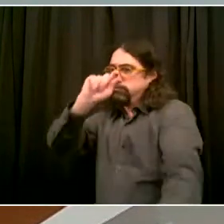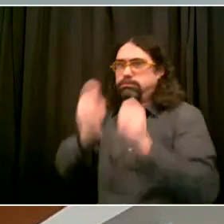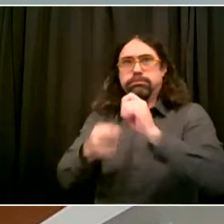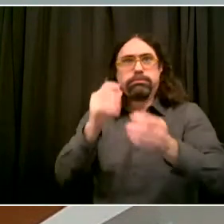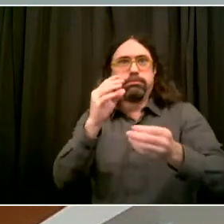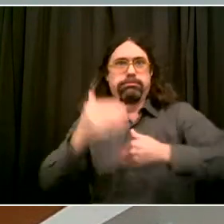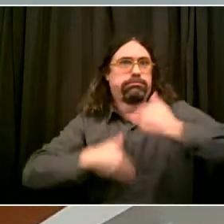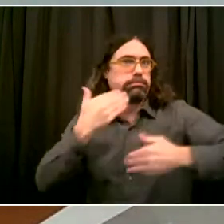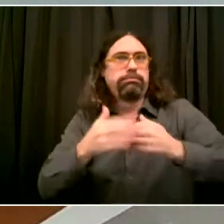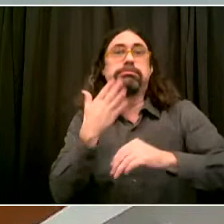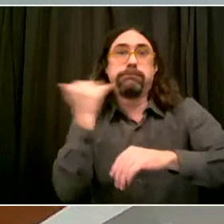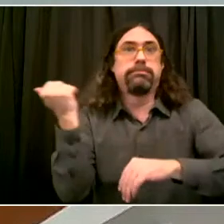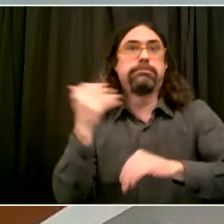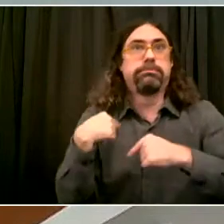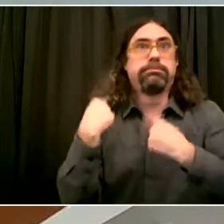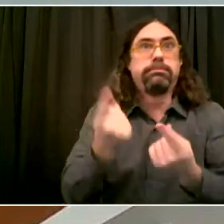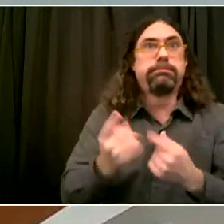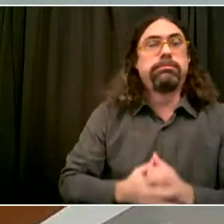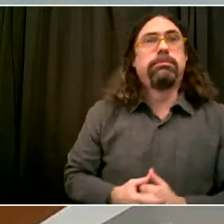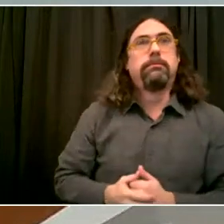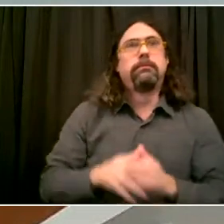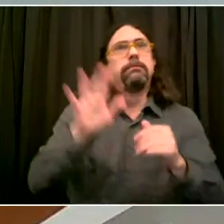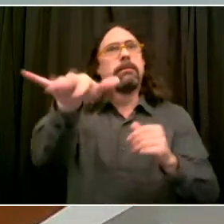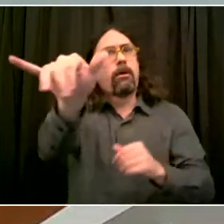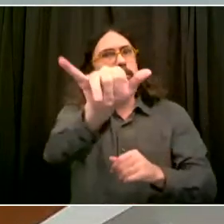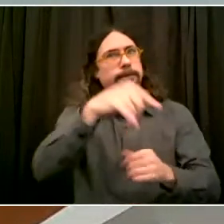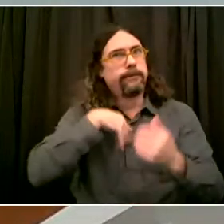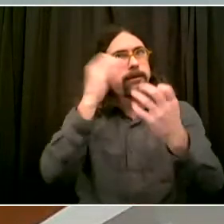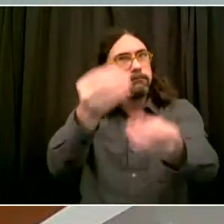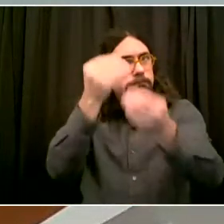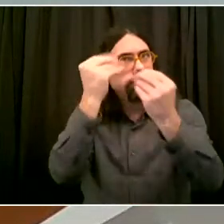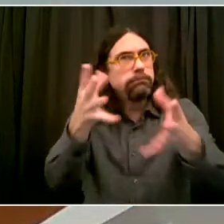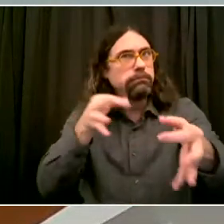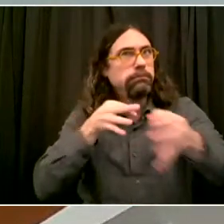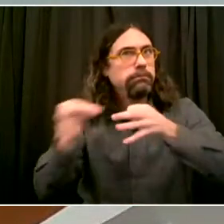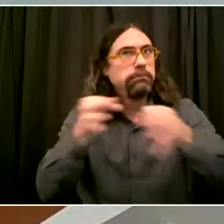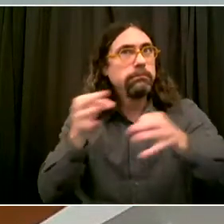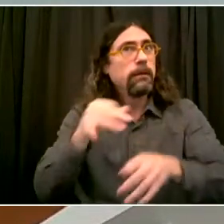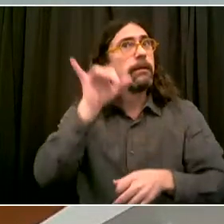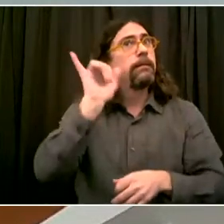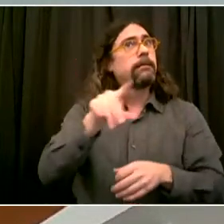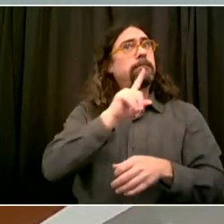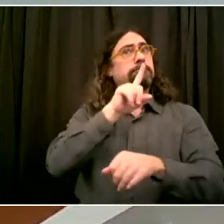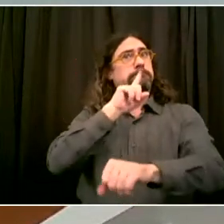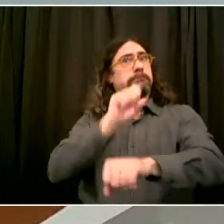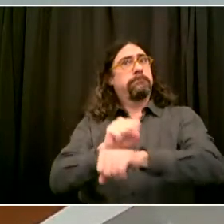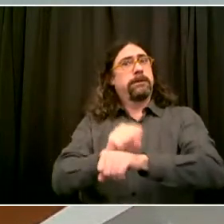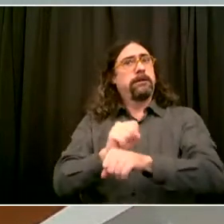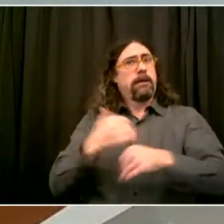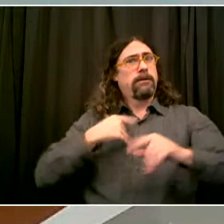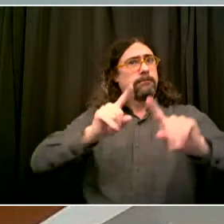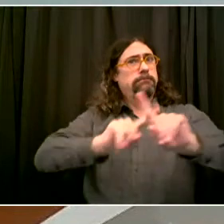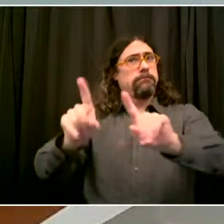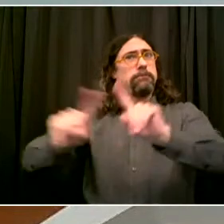EENVE FURTHER THAN THAT, WE CERTIFIED MOBILE UNITS S ROAUNUND TH CITY. IN ADDITION TO